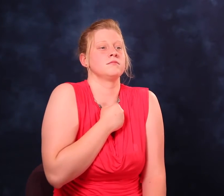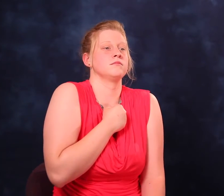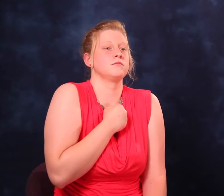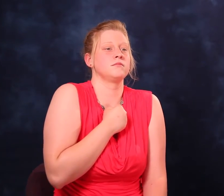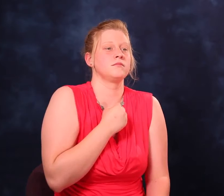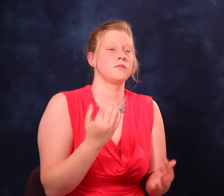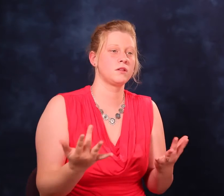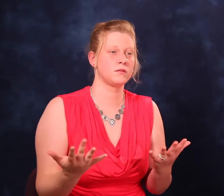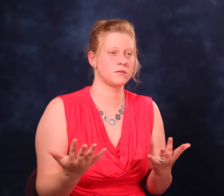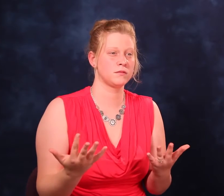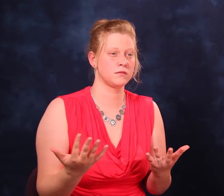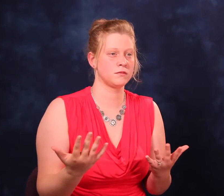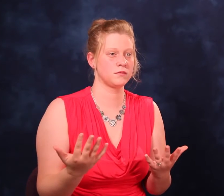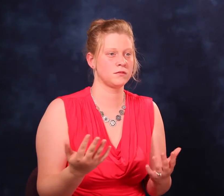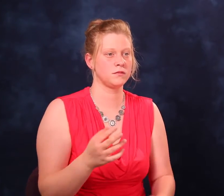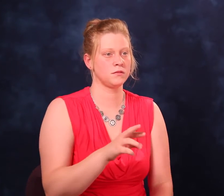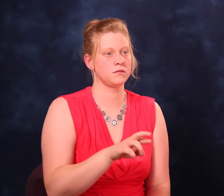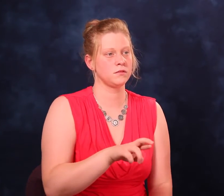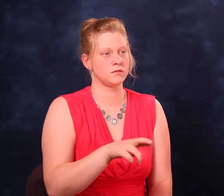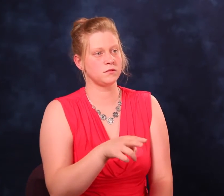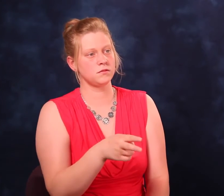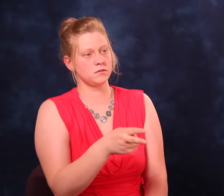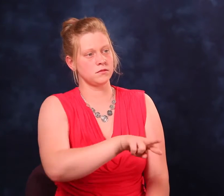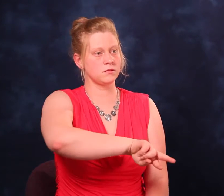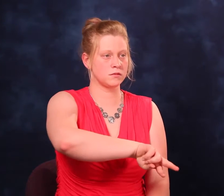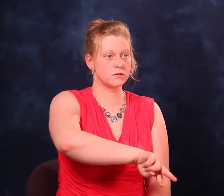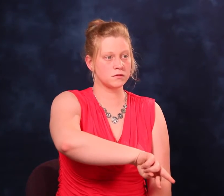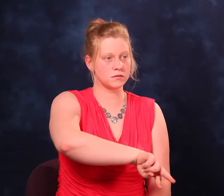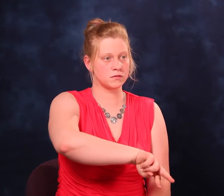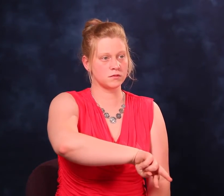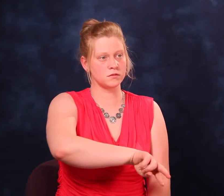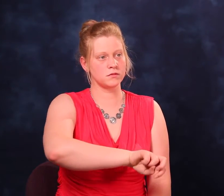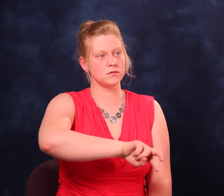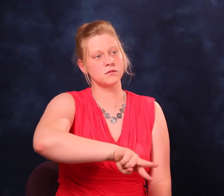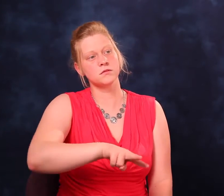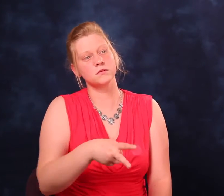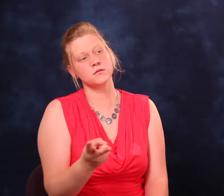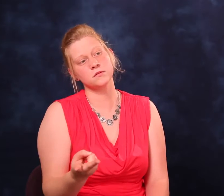Hold your breath. Wait. Roll to the left.